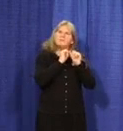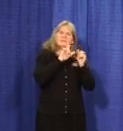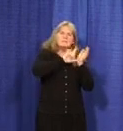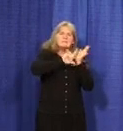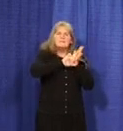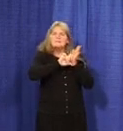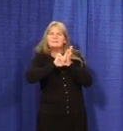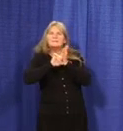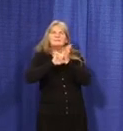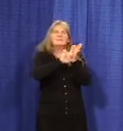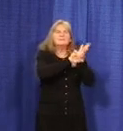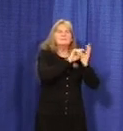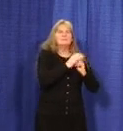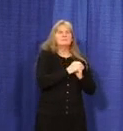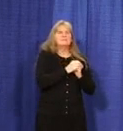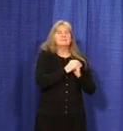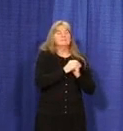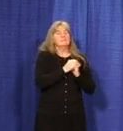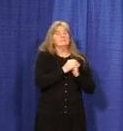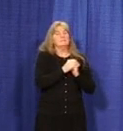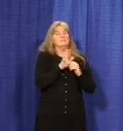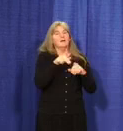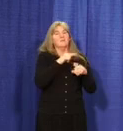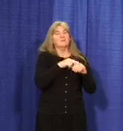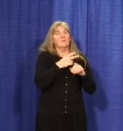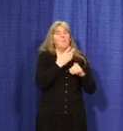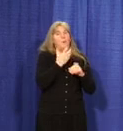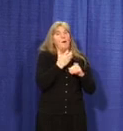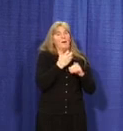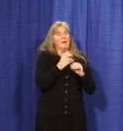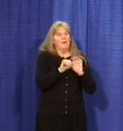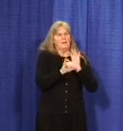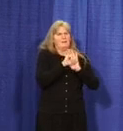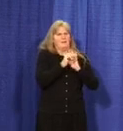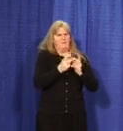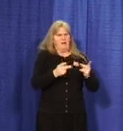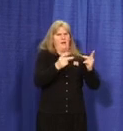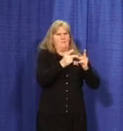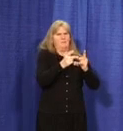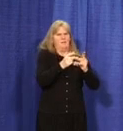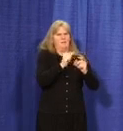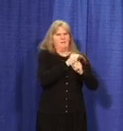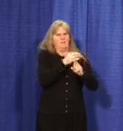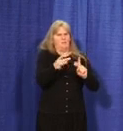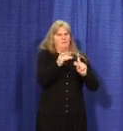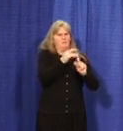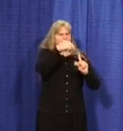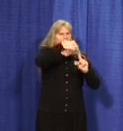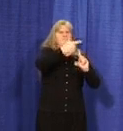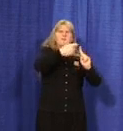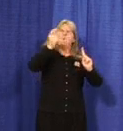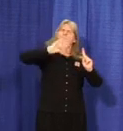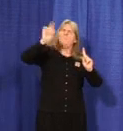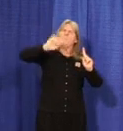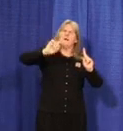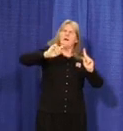Of course, we would like to find the source back but it is also possible that we will not find how this particular COVID